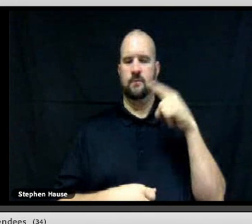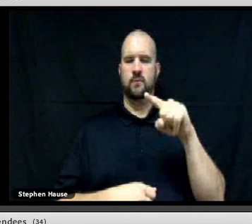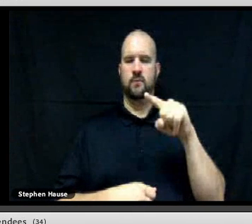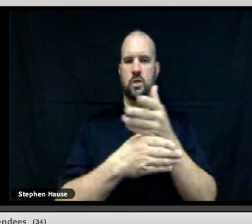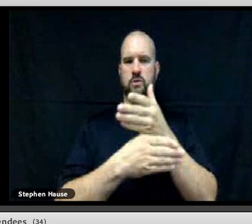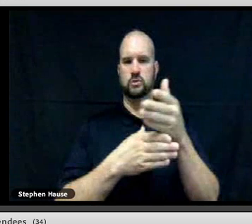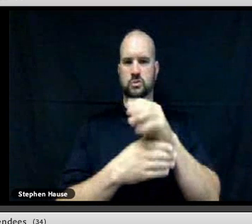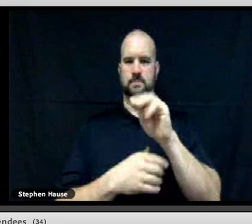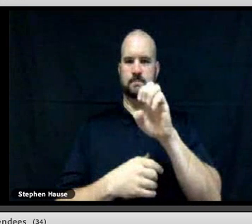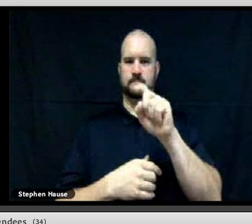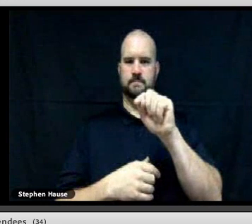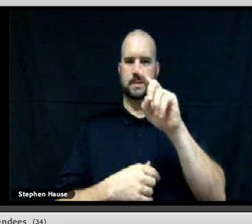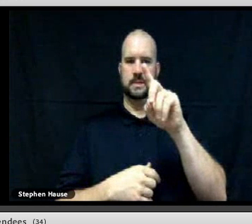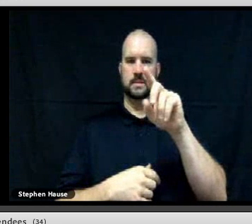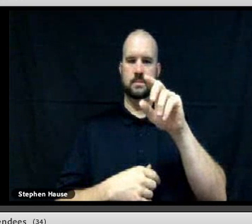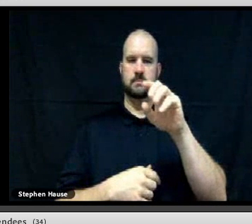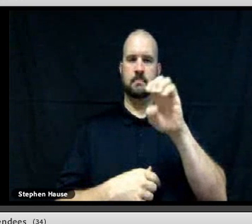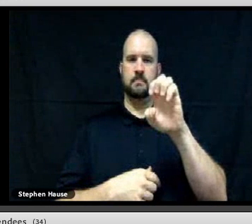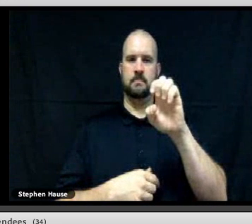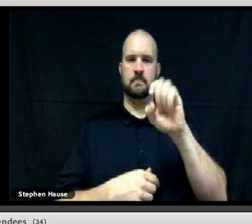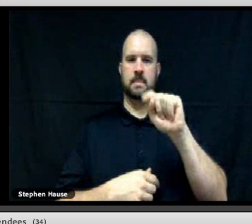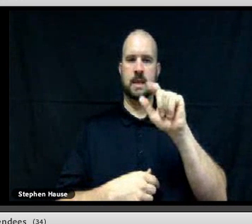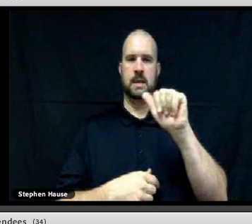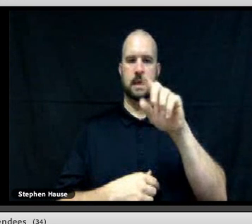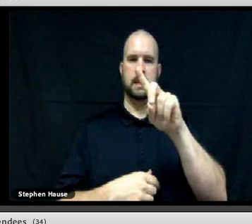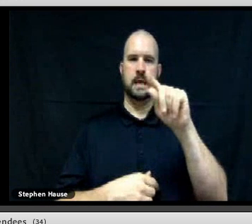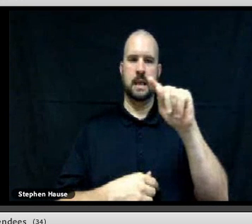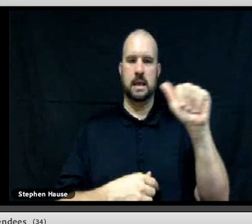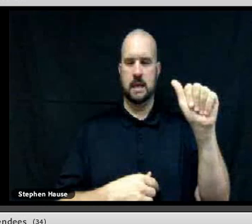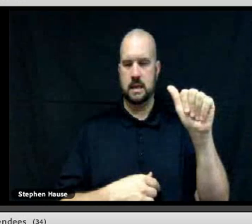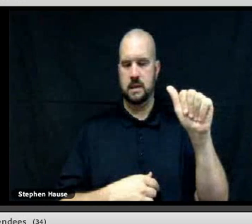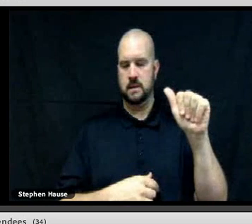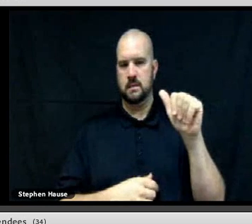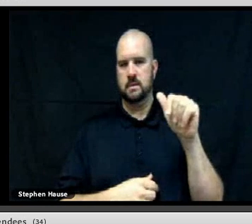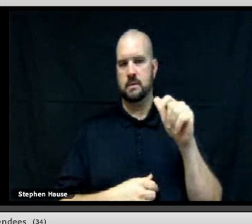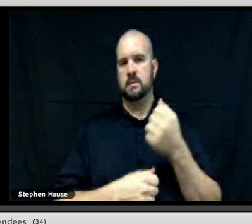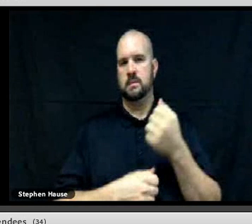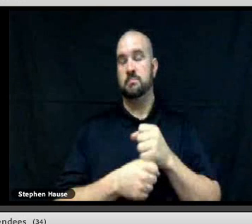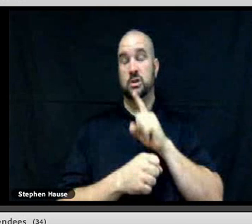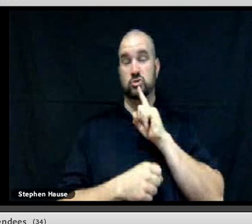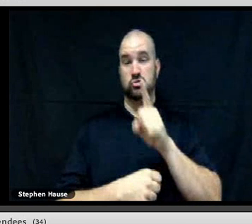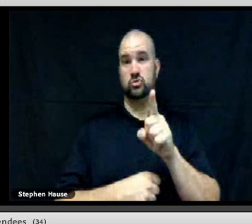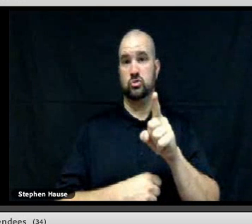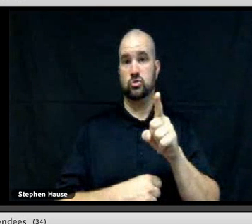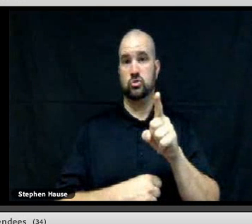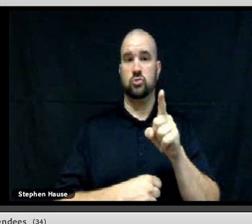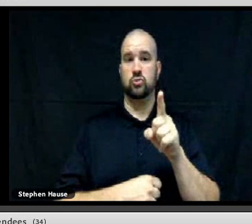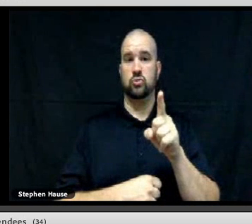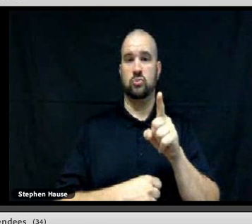So, again, making sure that, um, you're putting the right information in the right fields